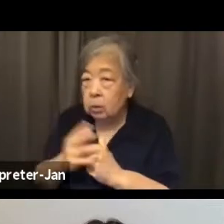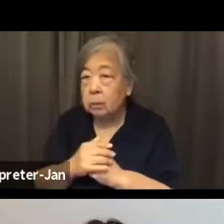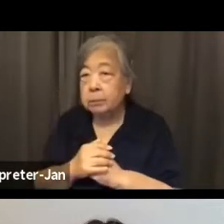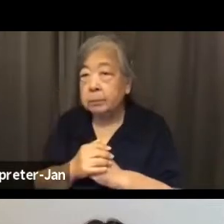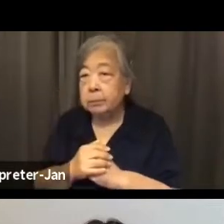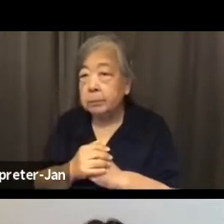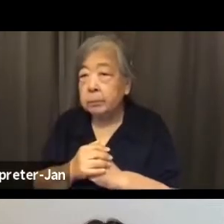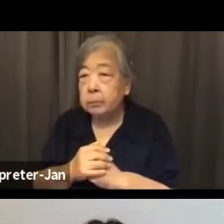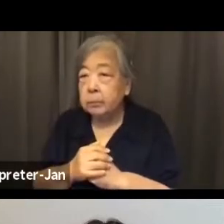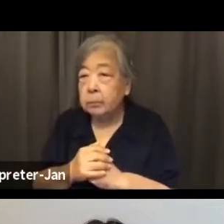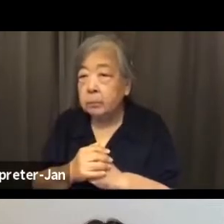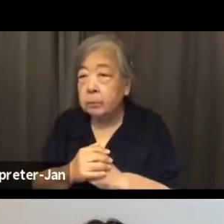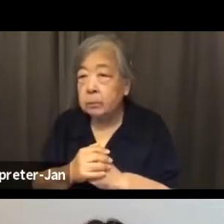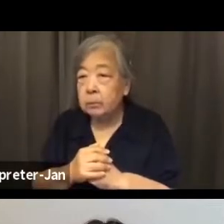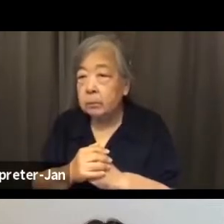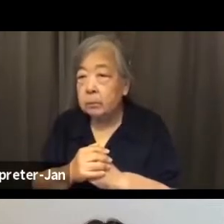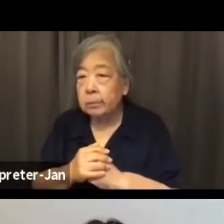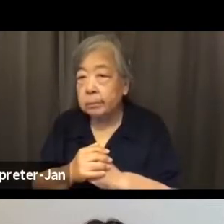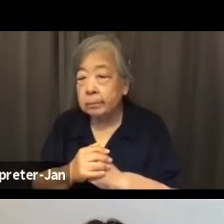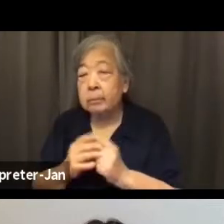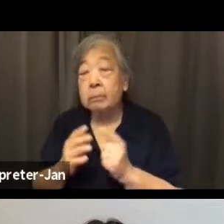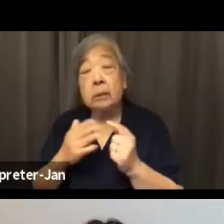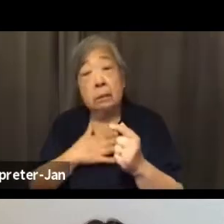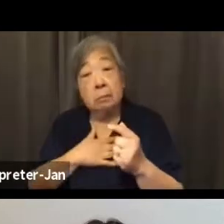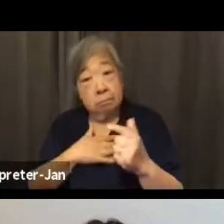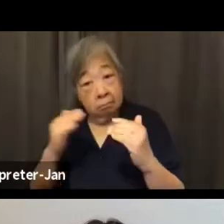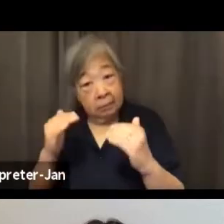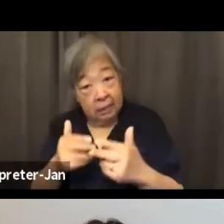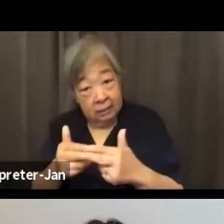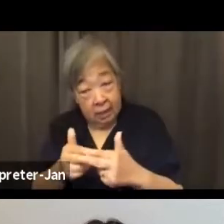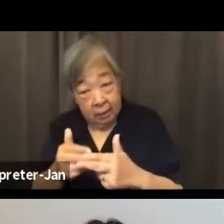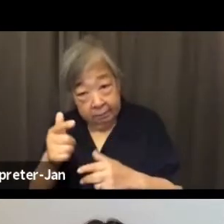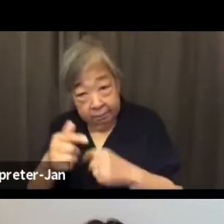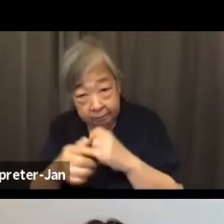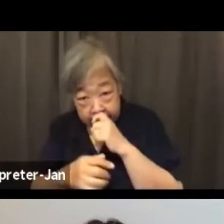Go to the next slide, please.